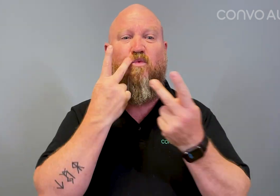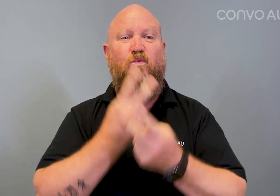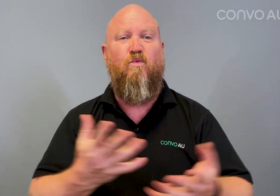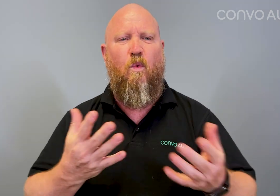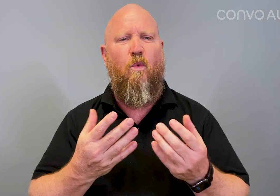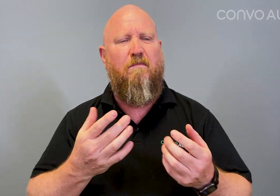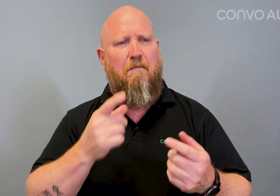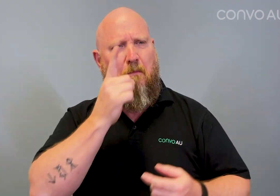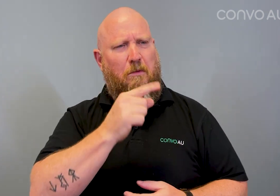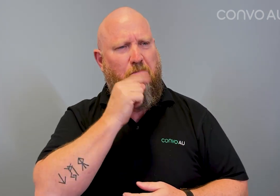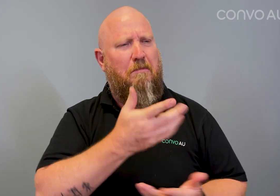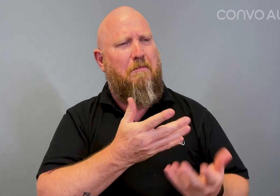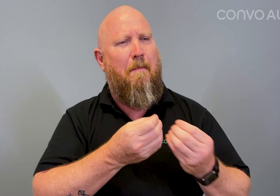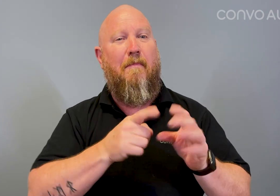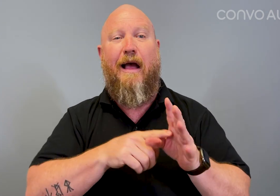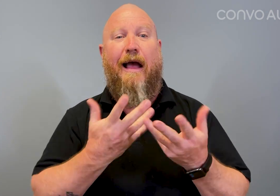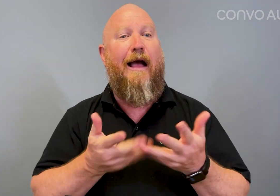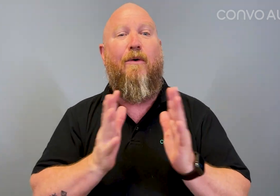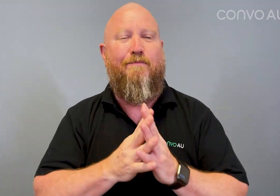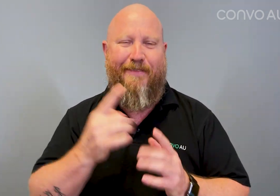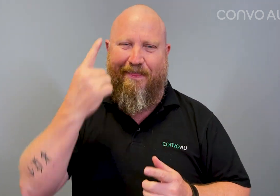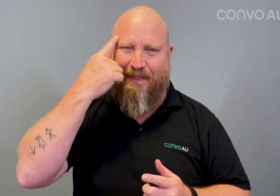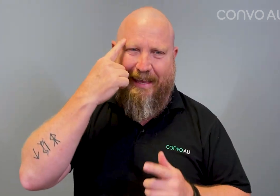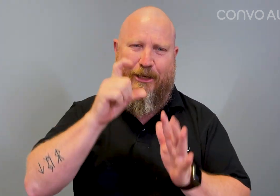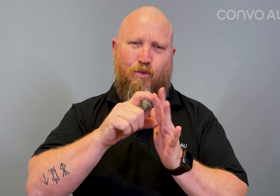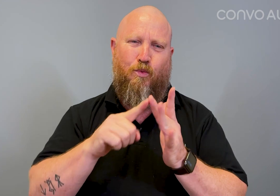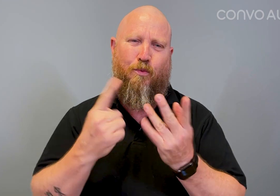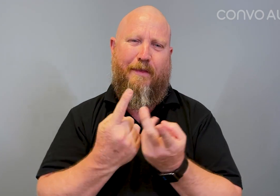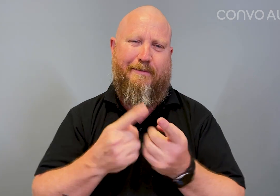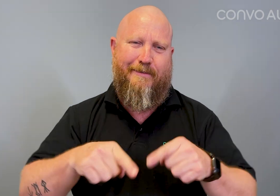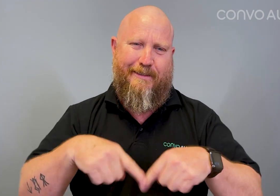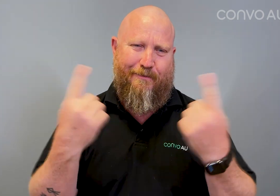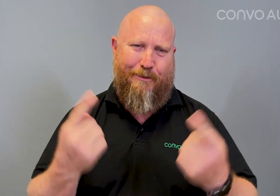and showing what is possible by thinking and doing it differently.